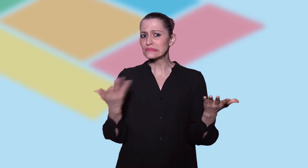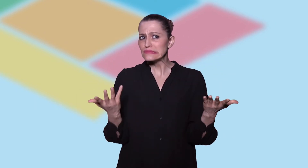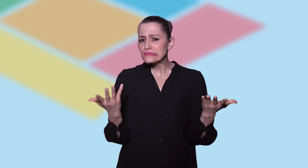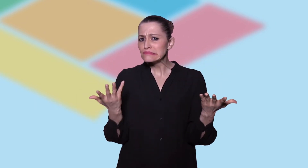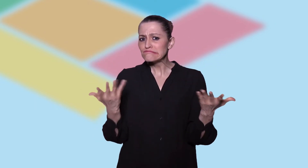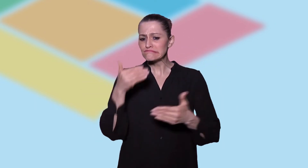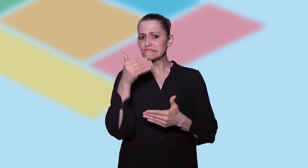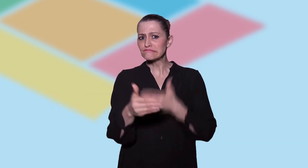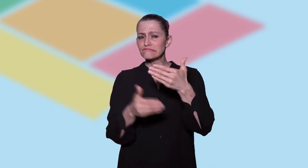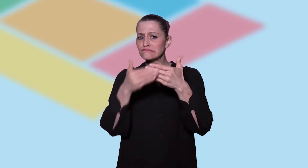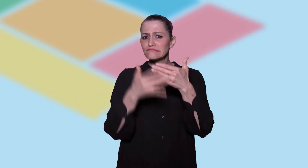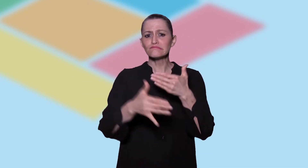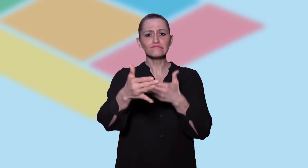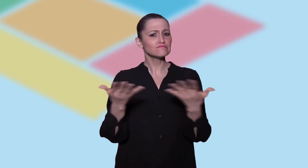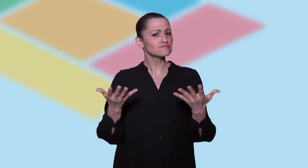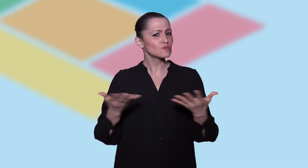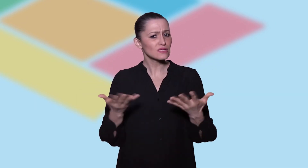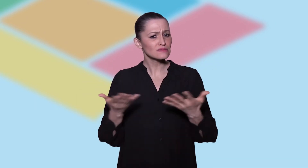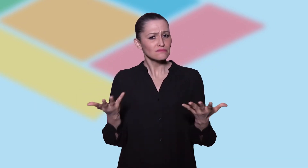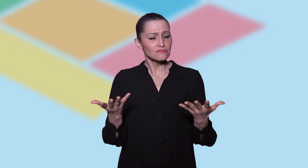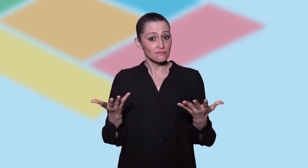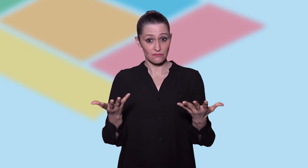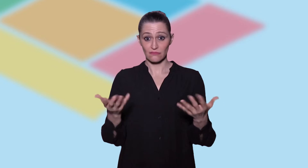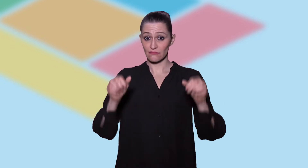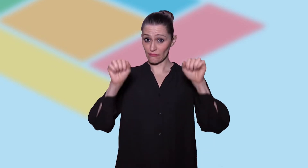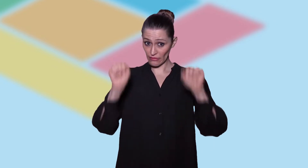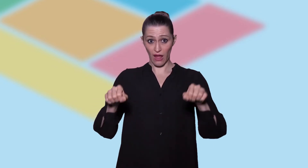and where should we go next?